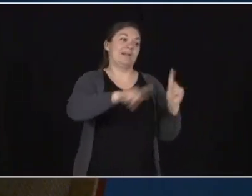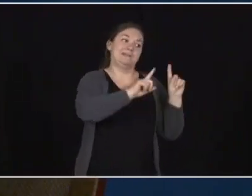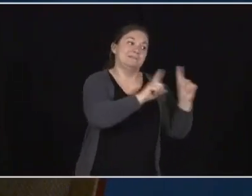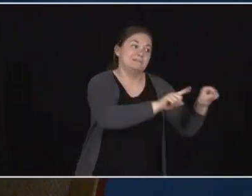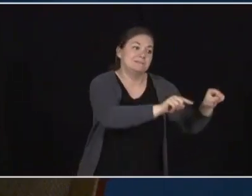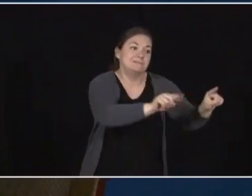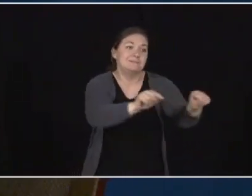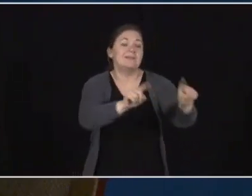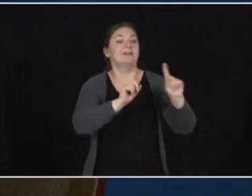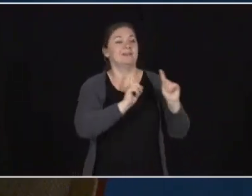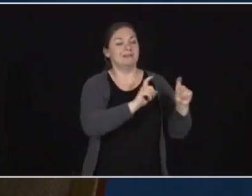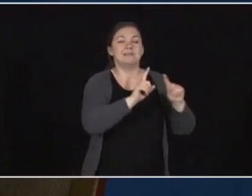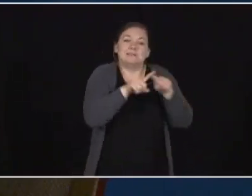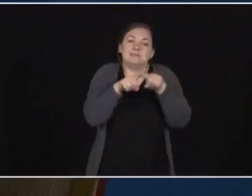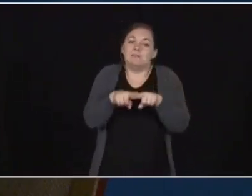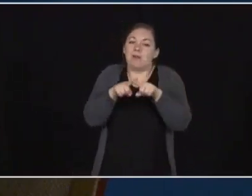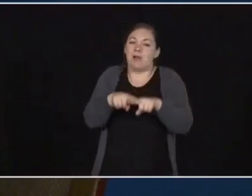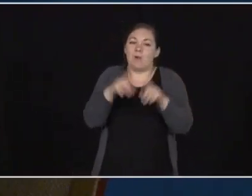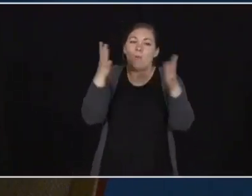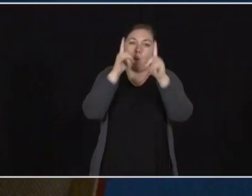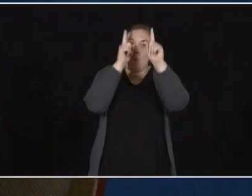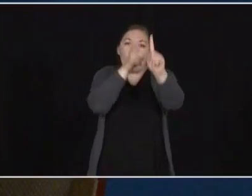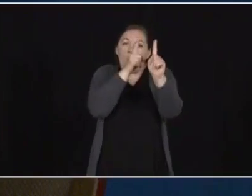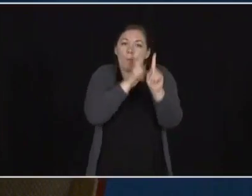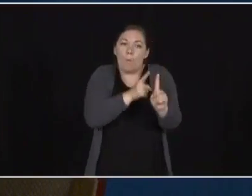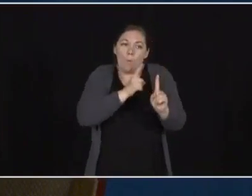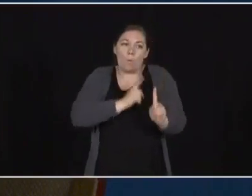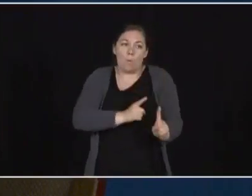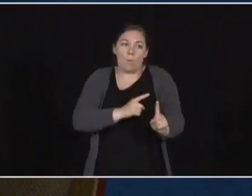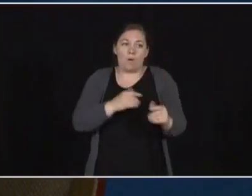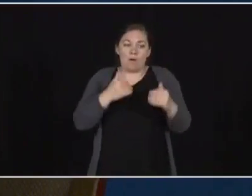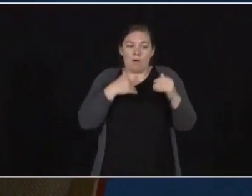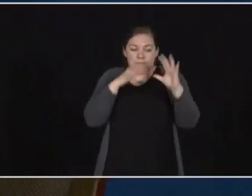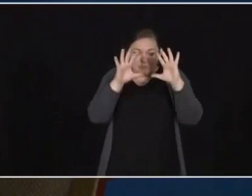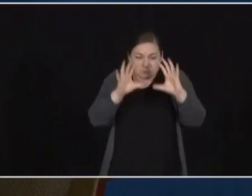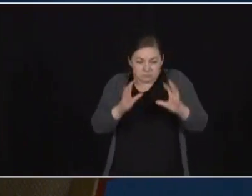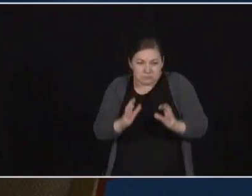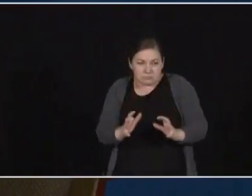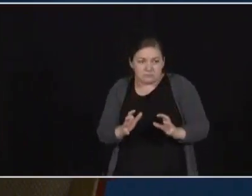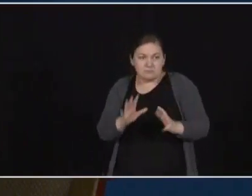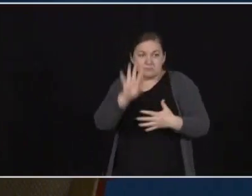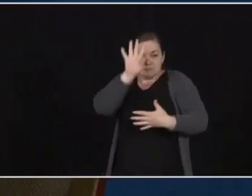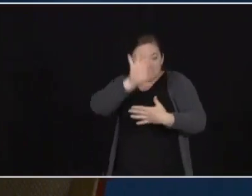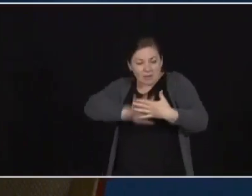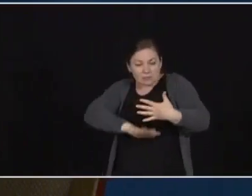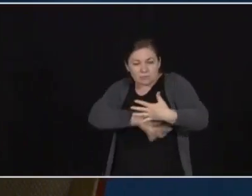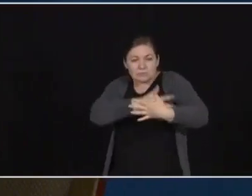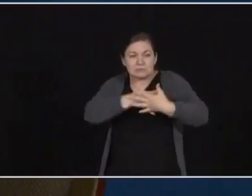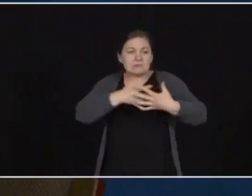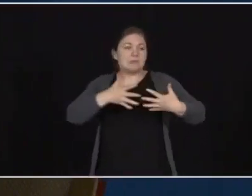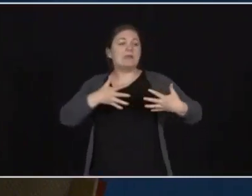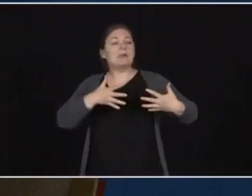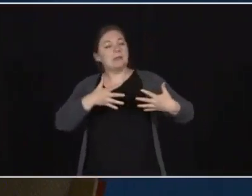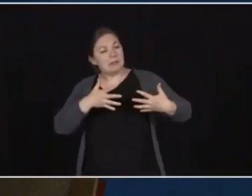with the logistics might be and how Fastenal for out we need to plan that grouping in order to get on the schedule and move it forward.